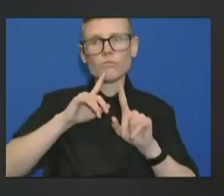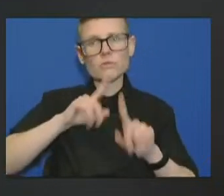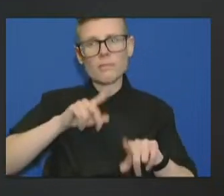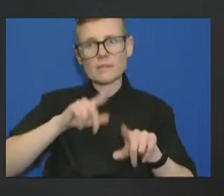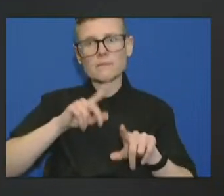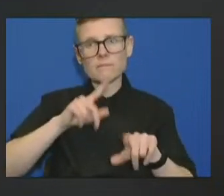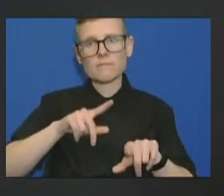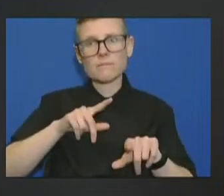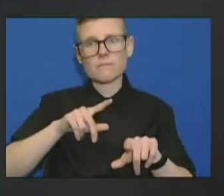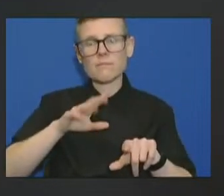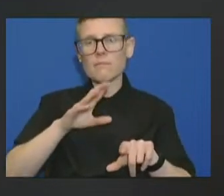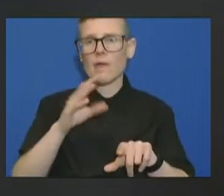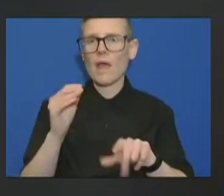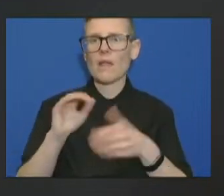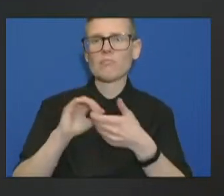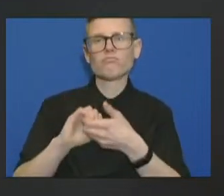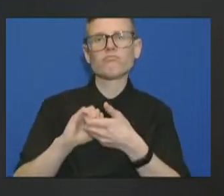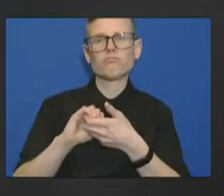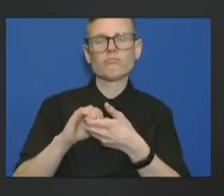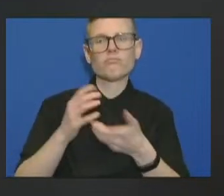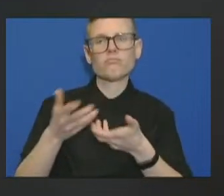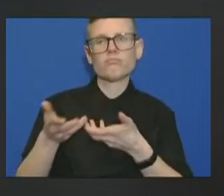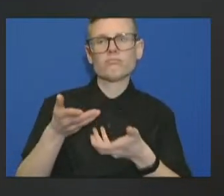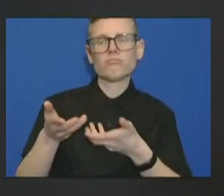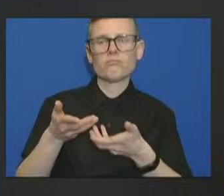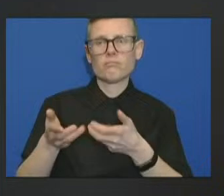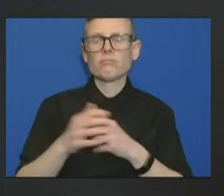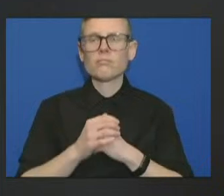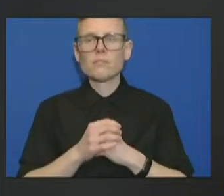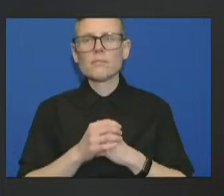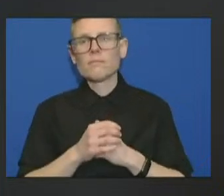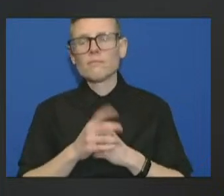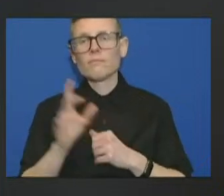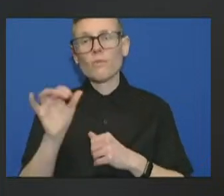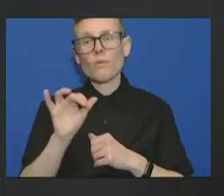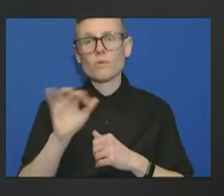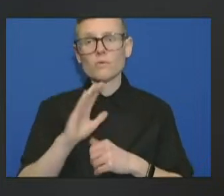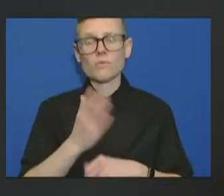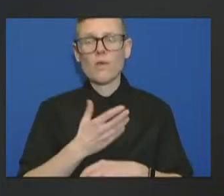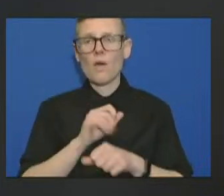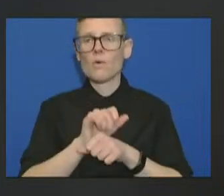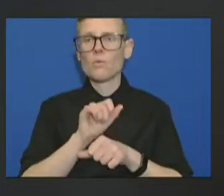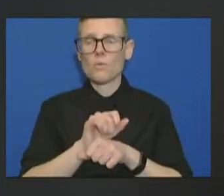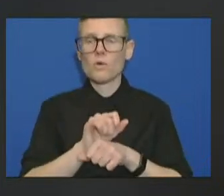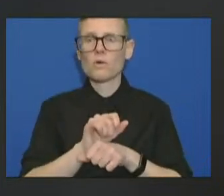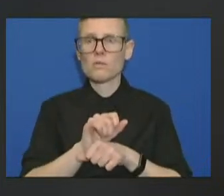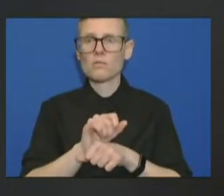culture of openness,